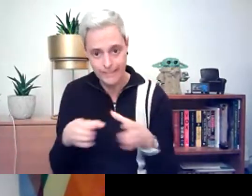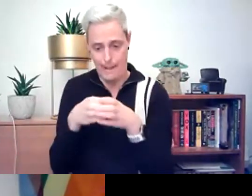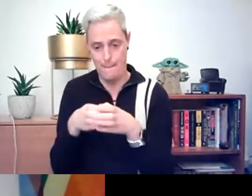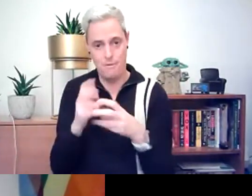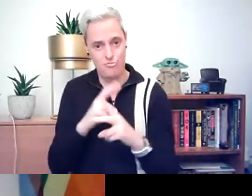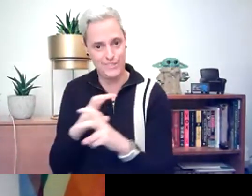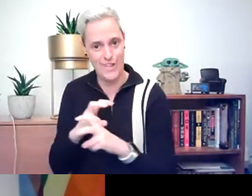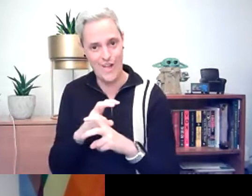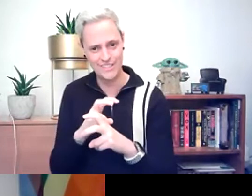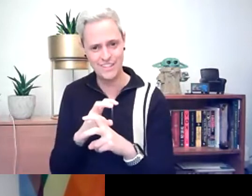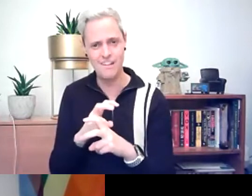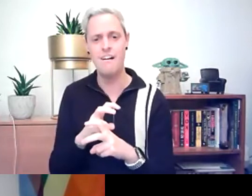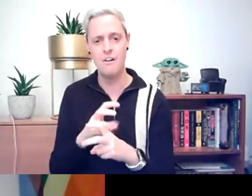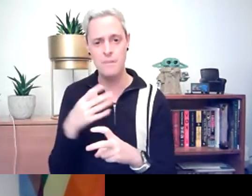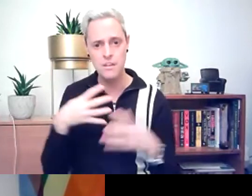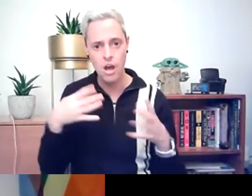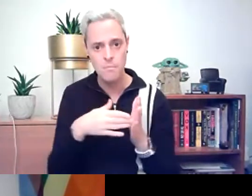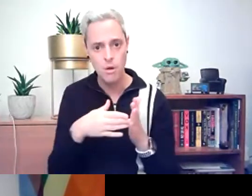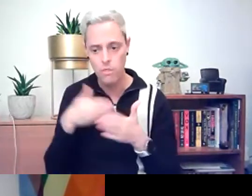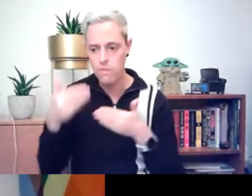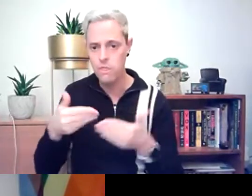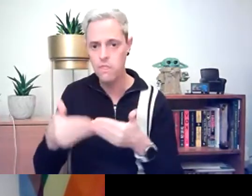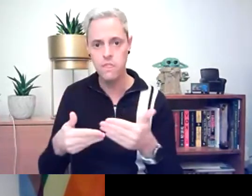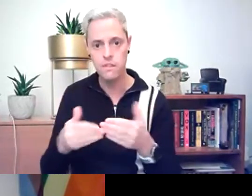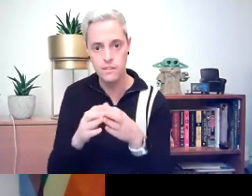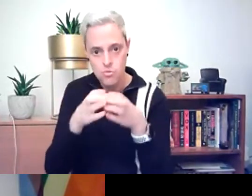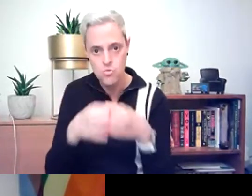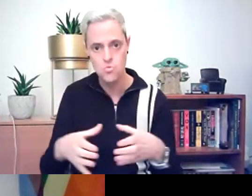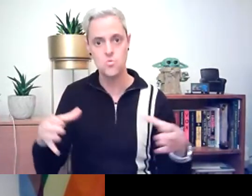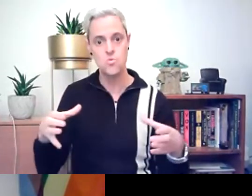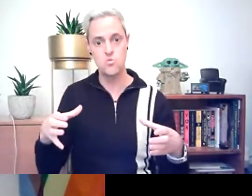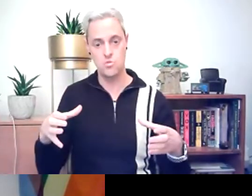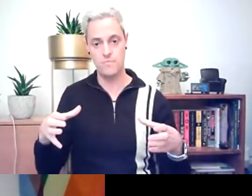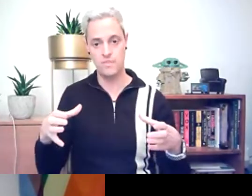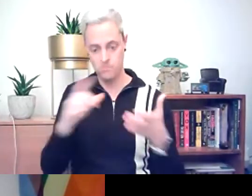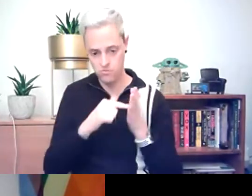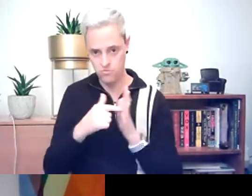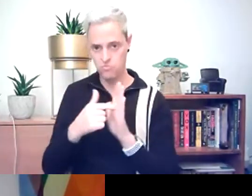and all this stuff in in 18:21:25 trans people and run by and people